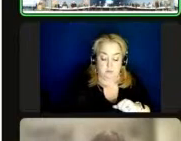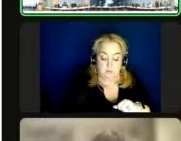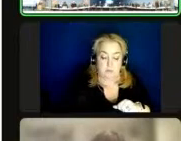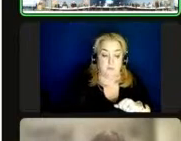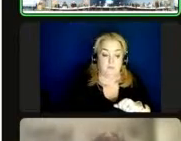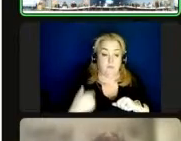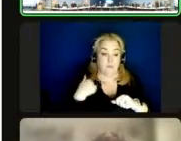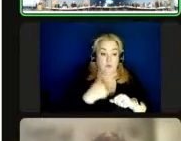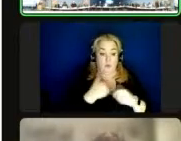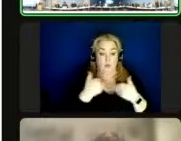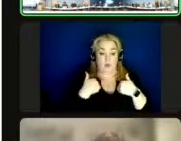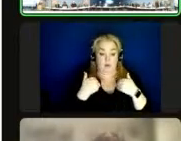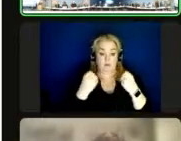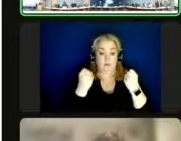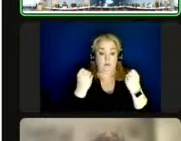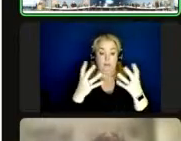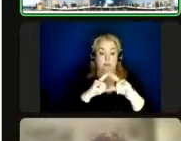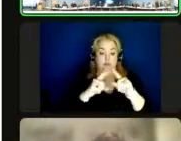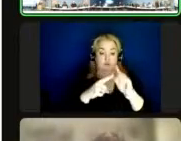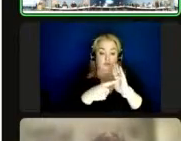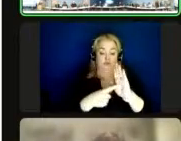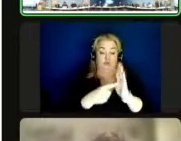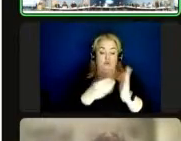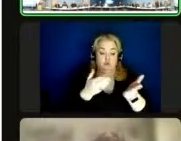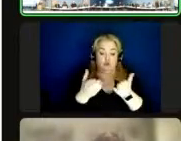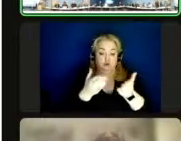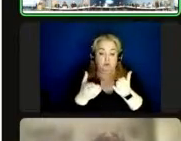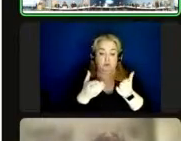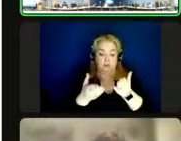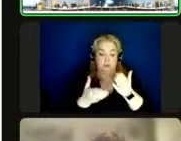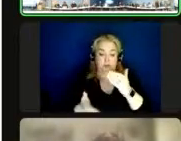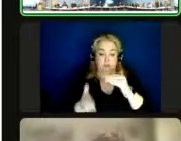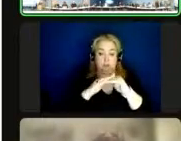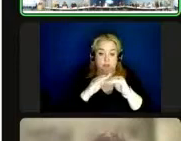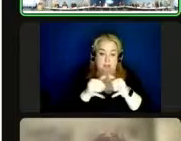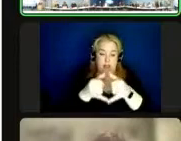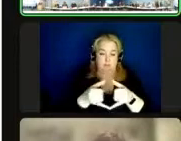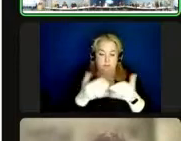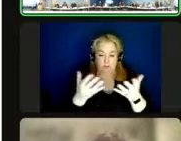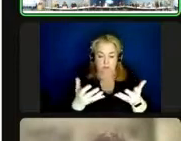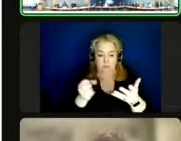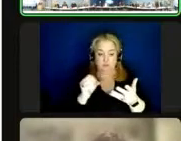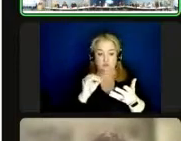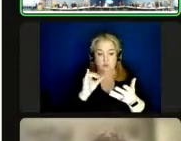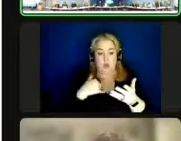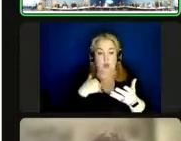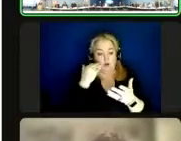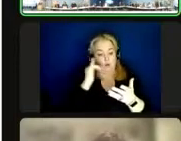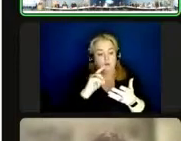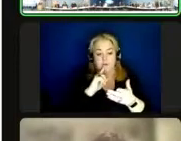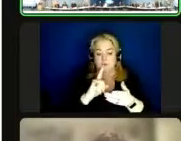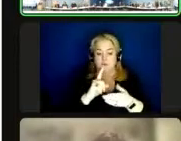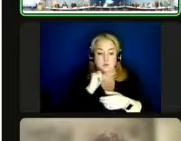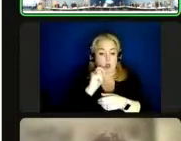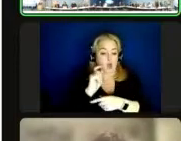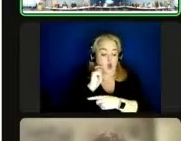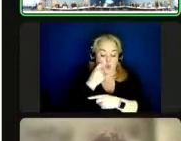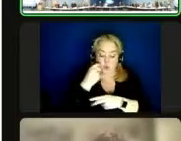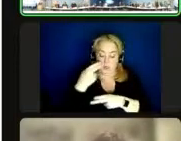ENHANCEMENTS. YOU PRESENTED A COUPLE